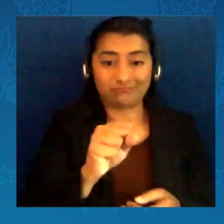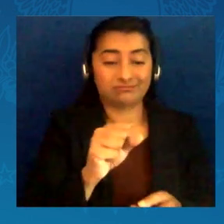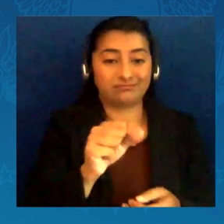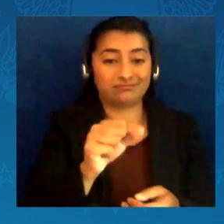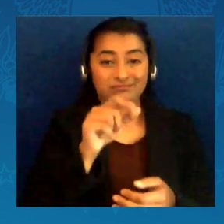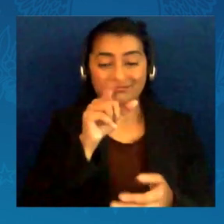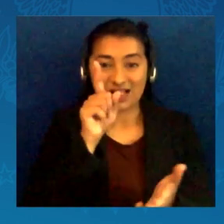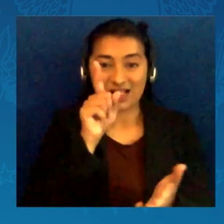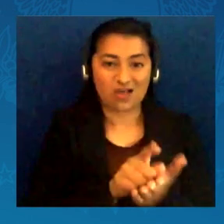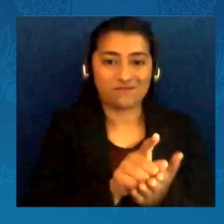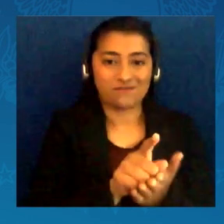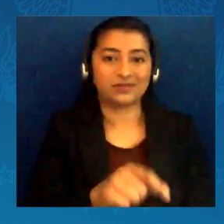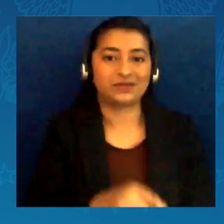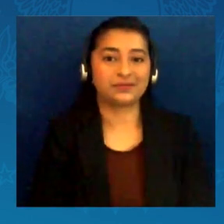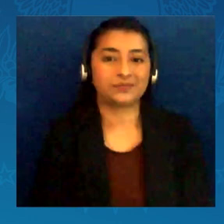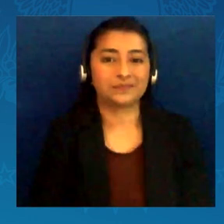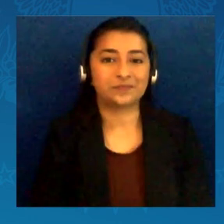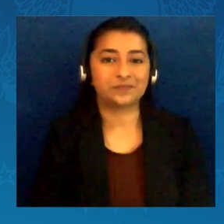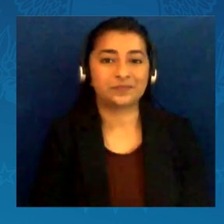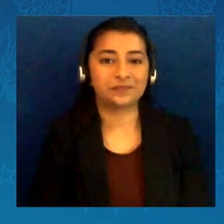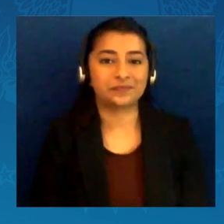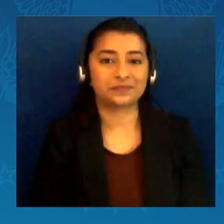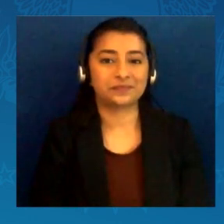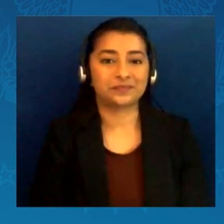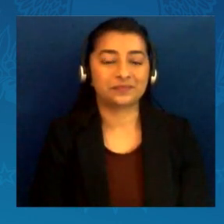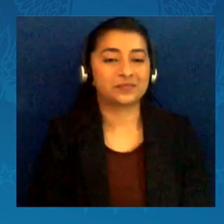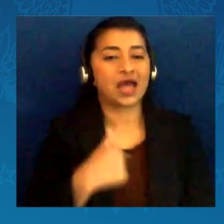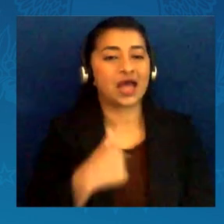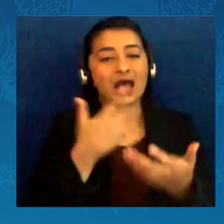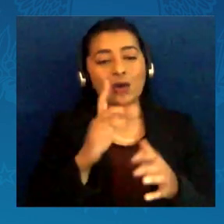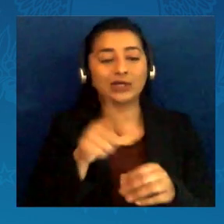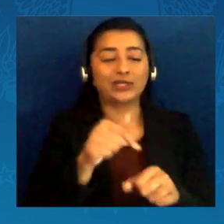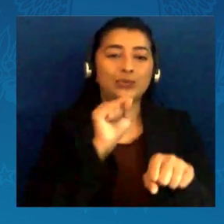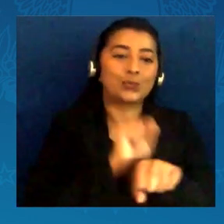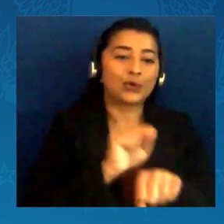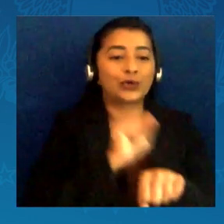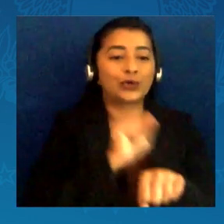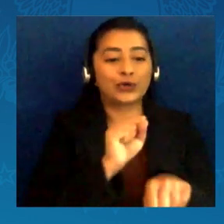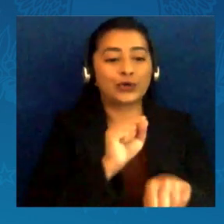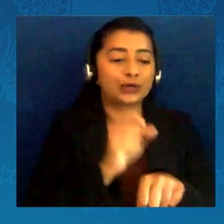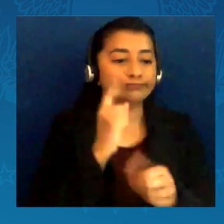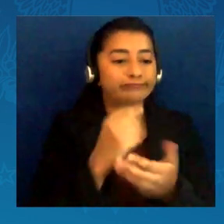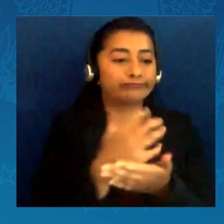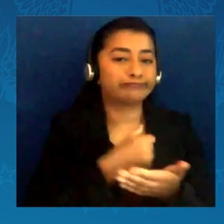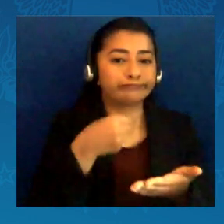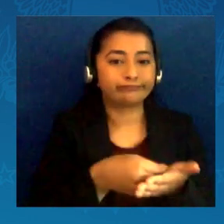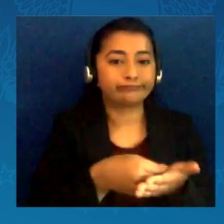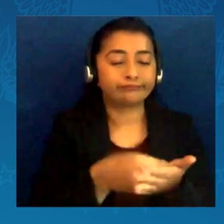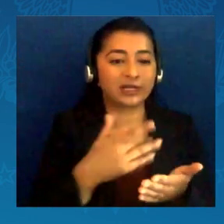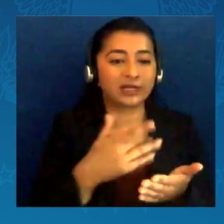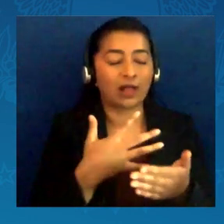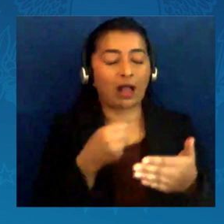to not just work solely for the money. You'll run into a dead end. That way, you have to genuinely be motivated